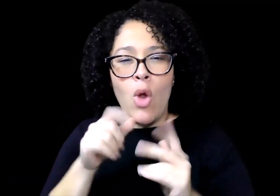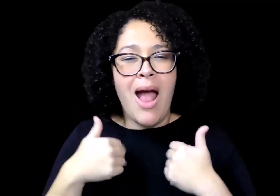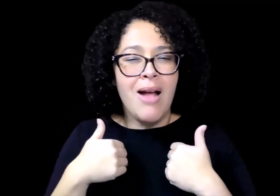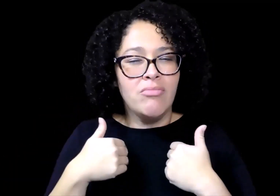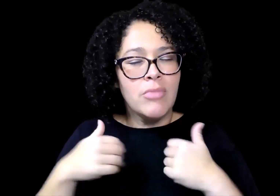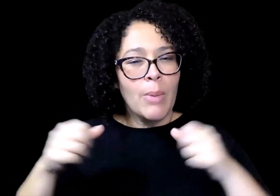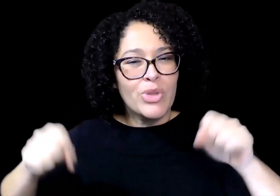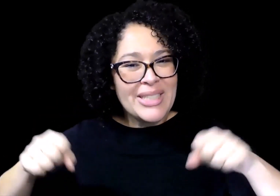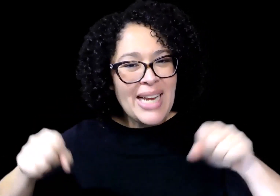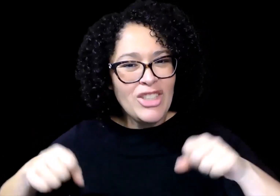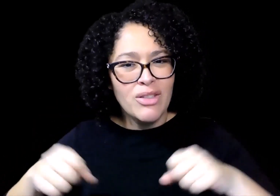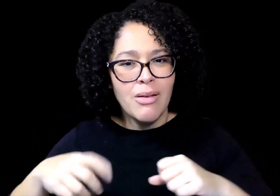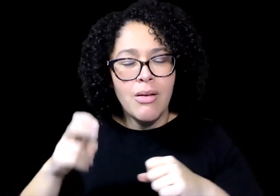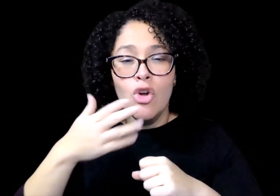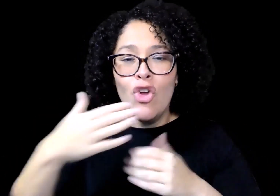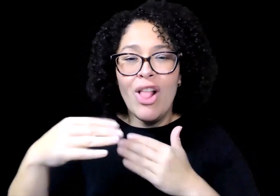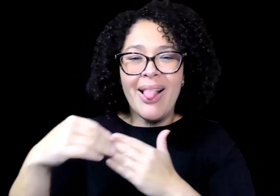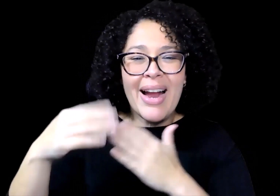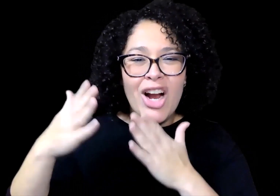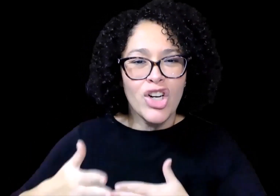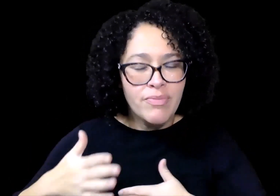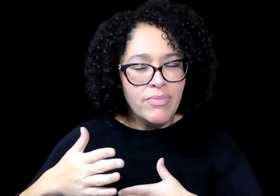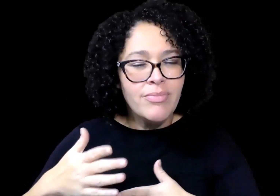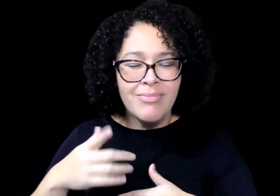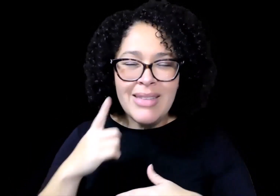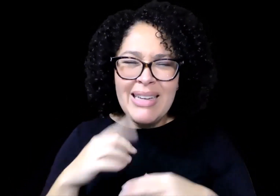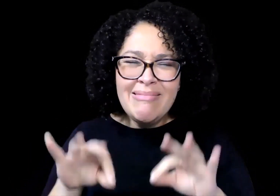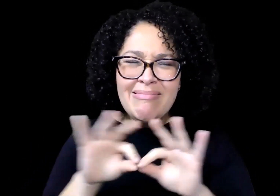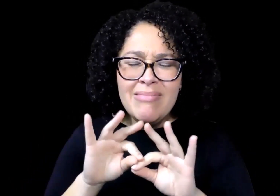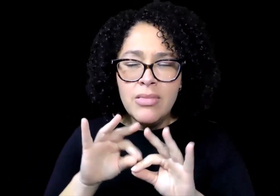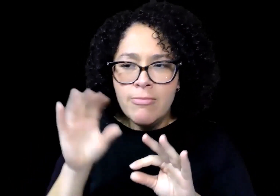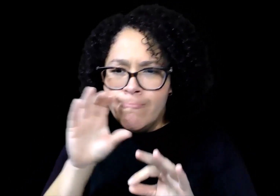I think it's important that you find people who have potential to become good leaders